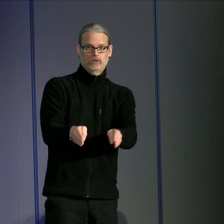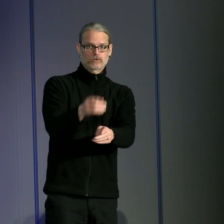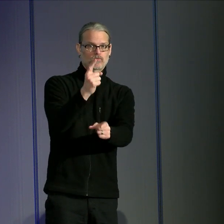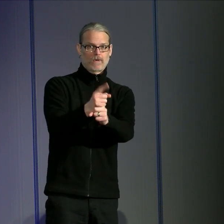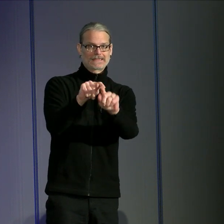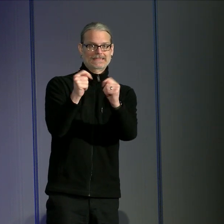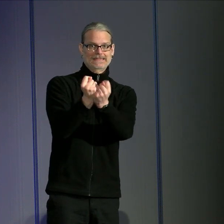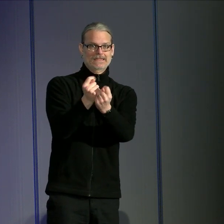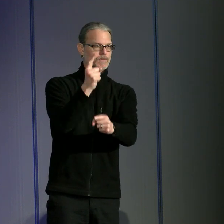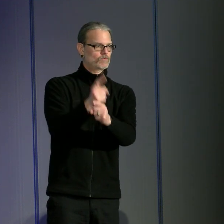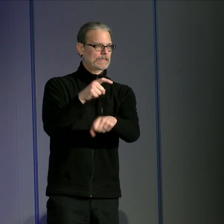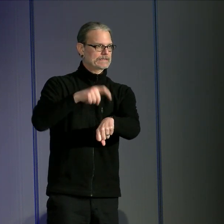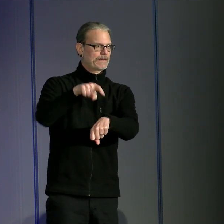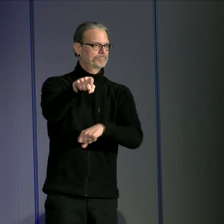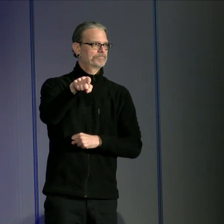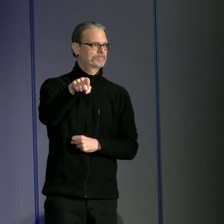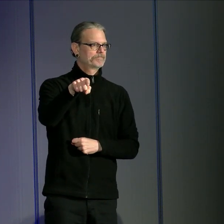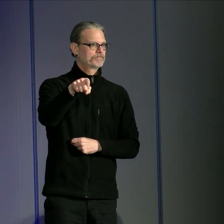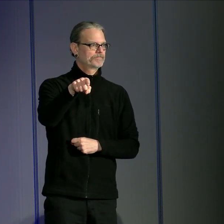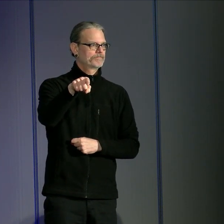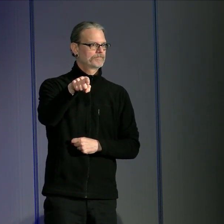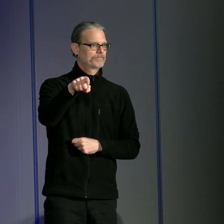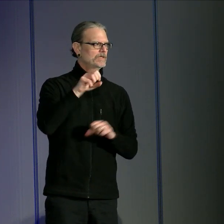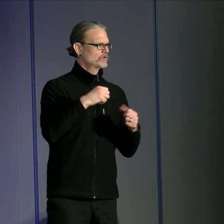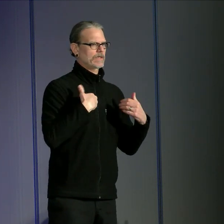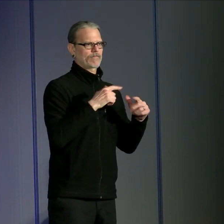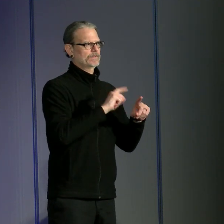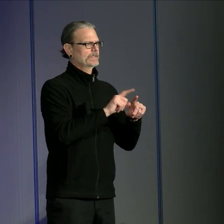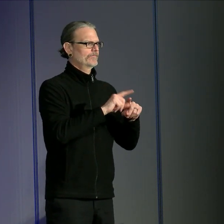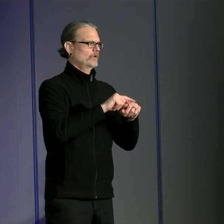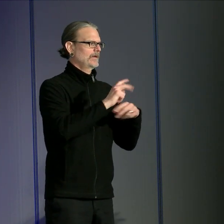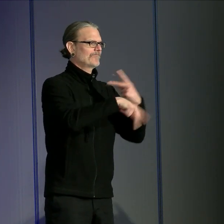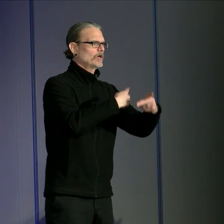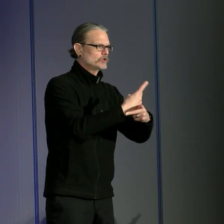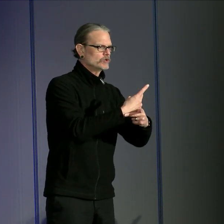And you can set this up with any different versions of Jira, different versions of various